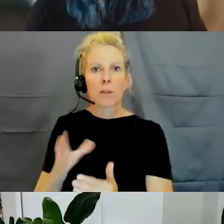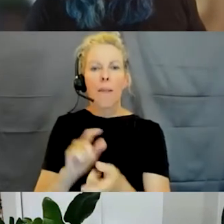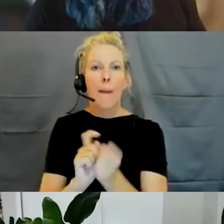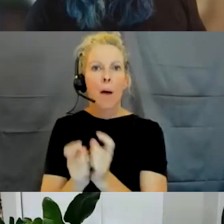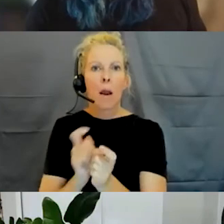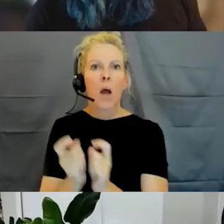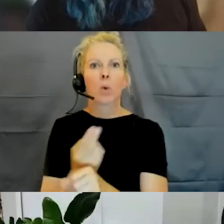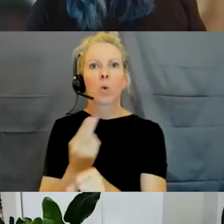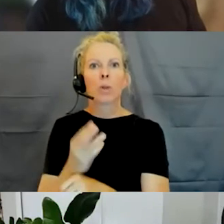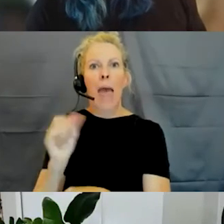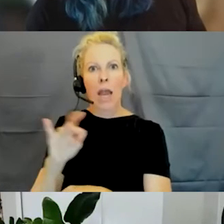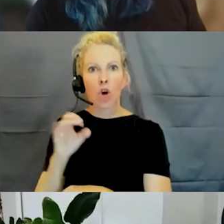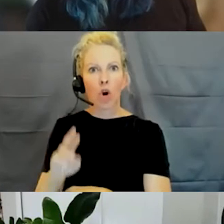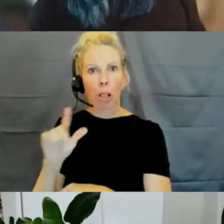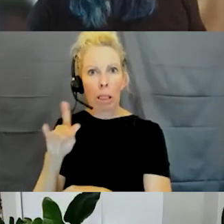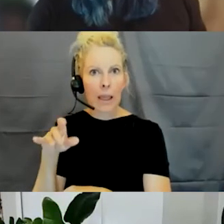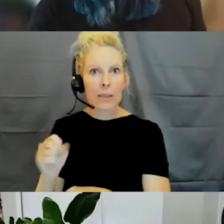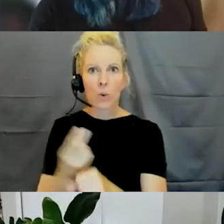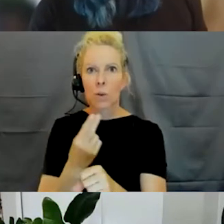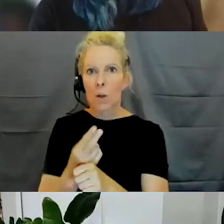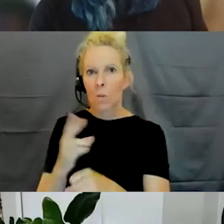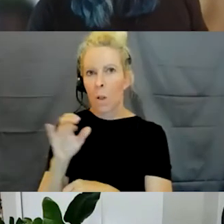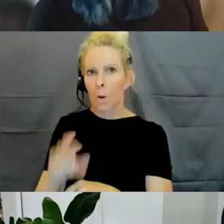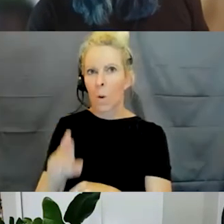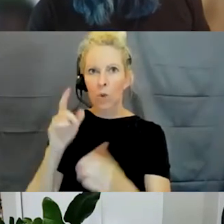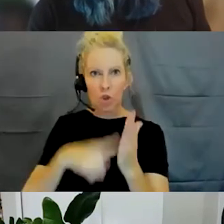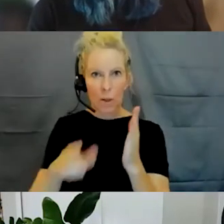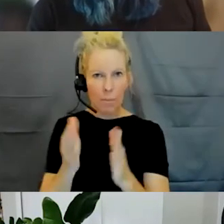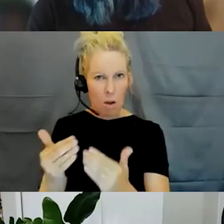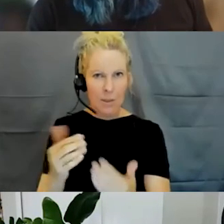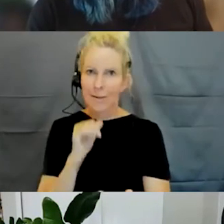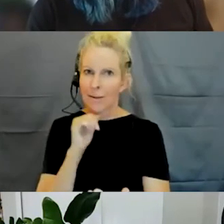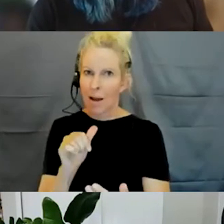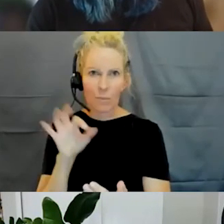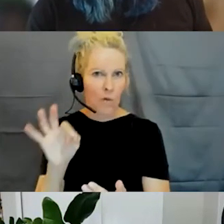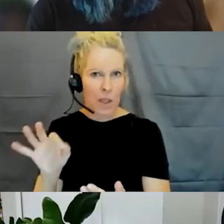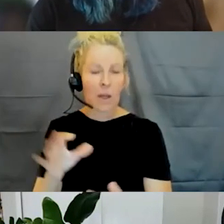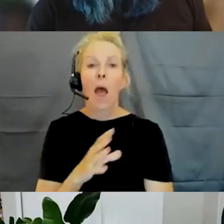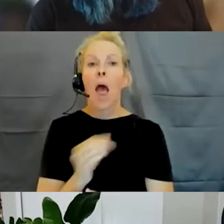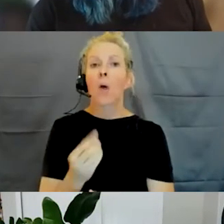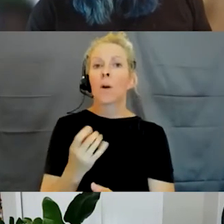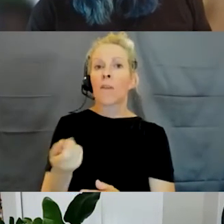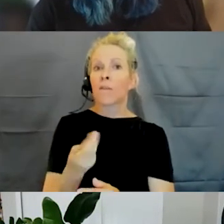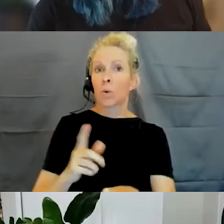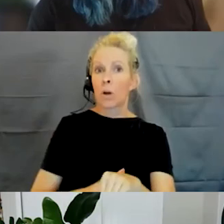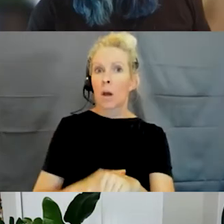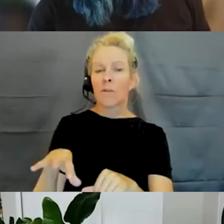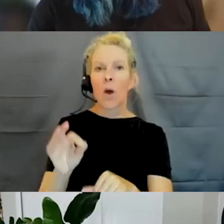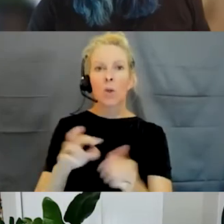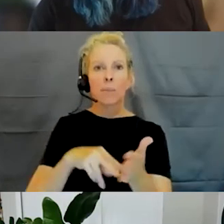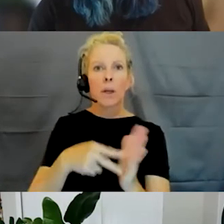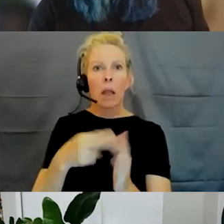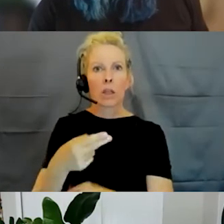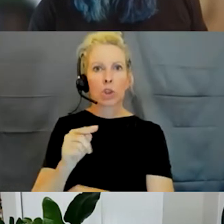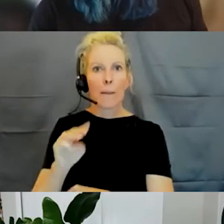like checkboxes. One of the few times they found semantic HTML didn't work, how would you answer